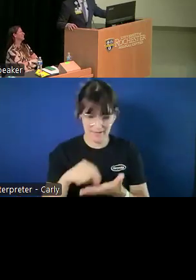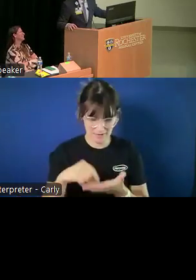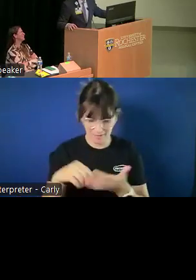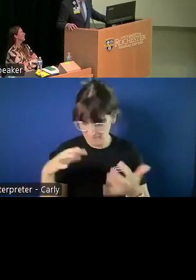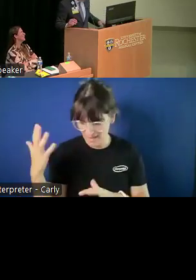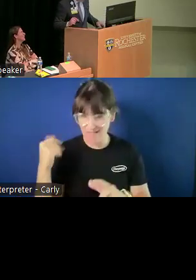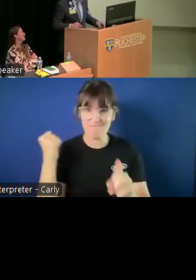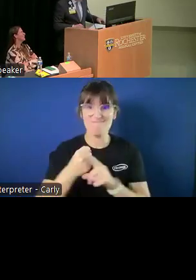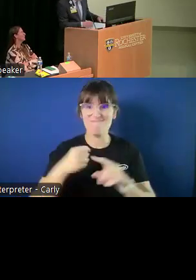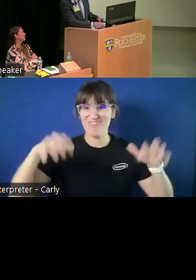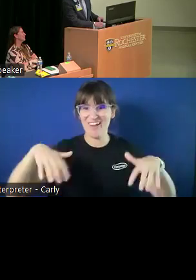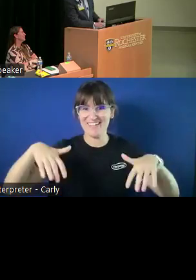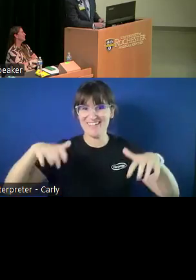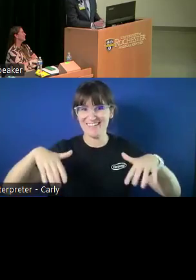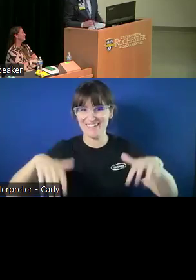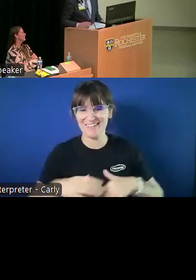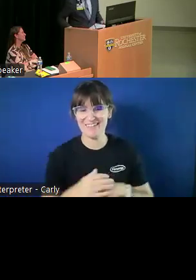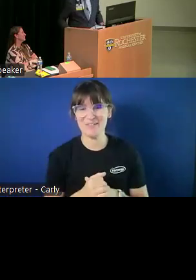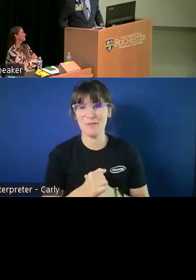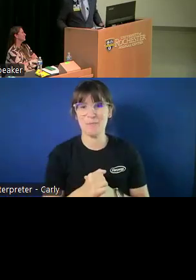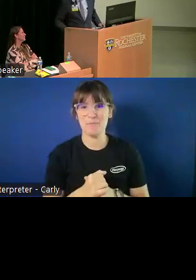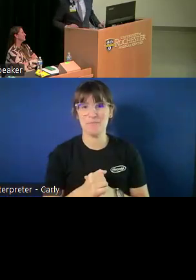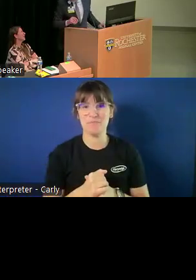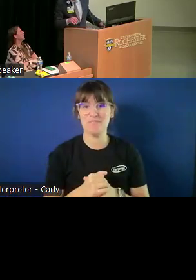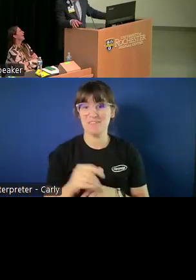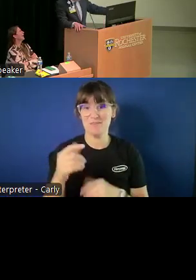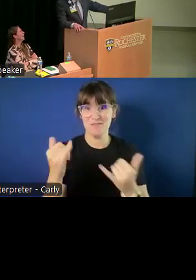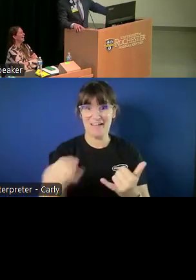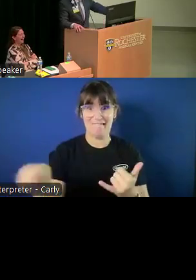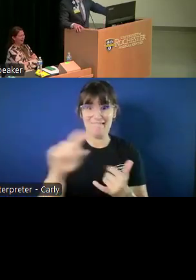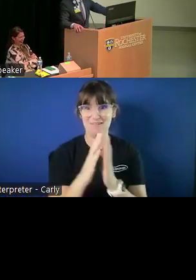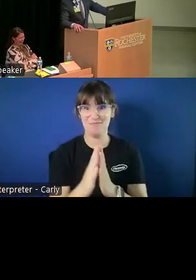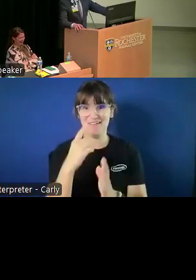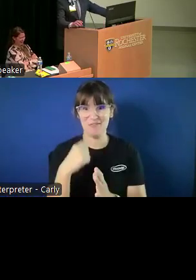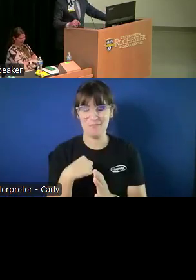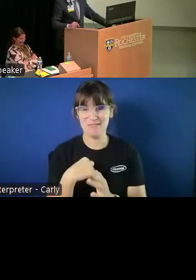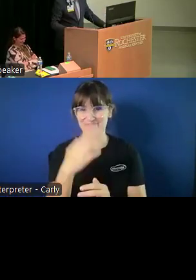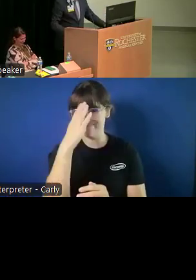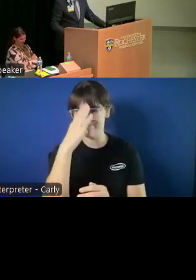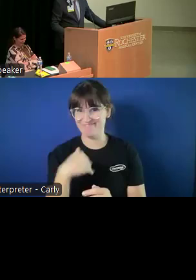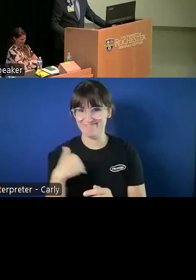raining so everybody say a little prayer for me there go go goes a little better than that